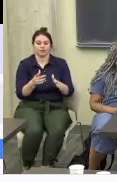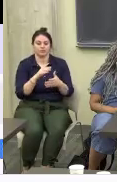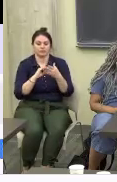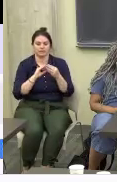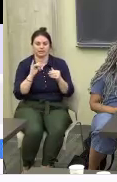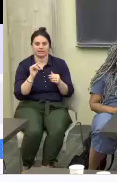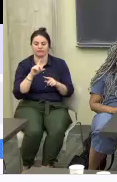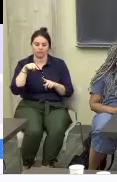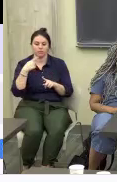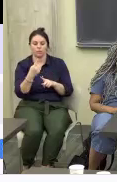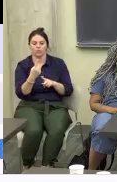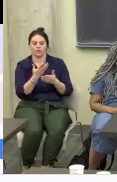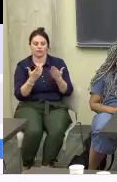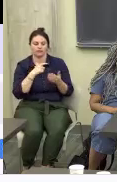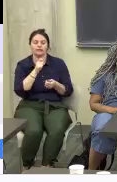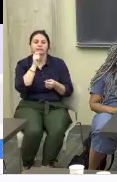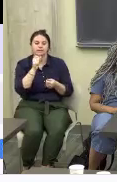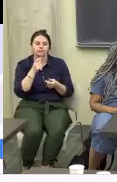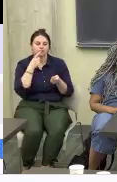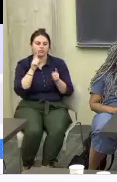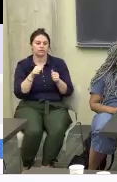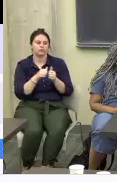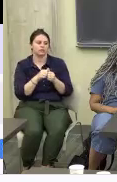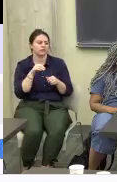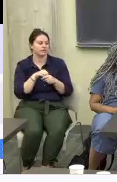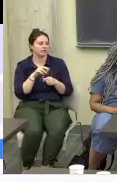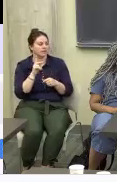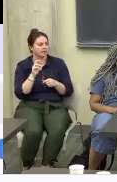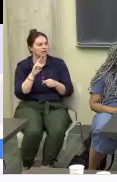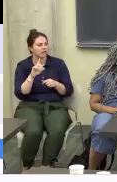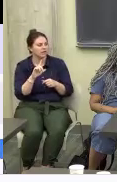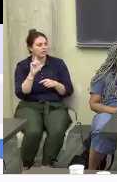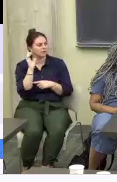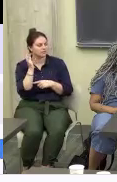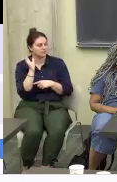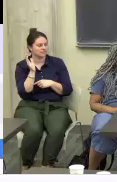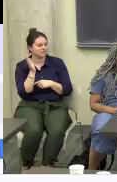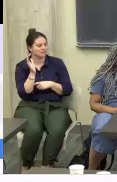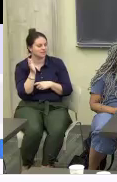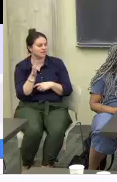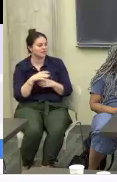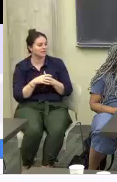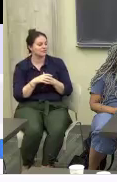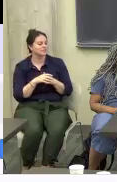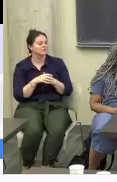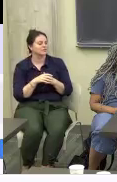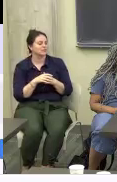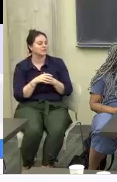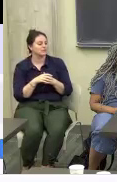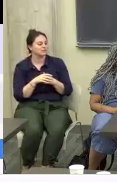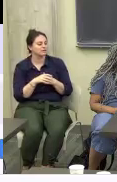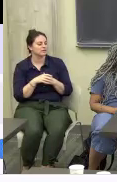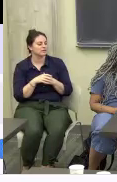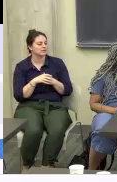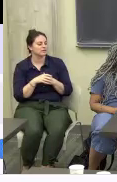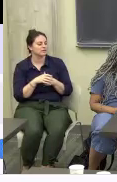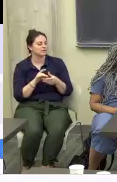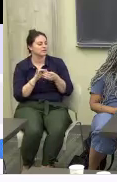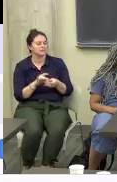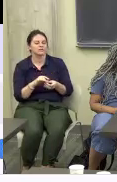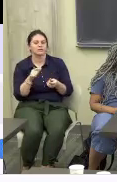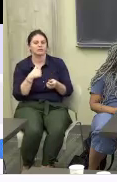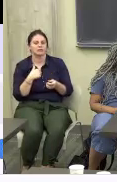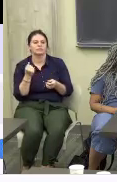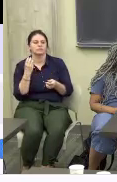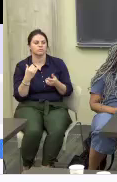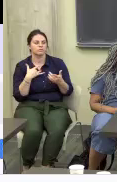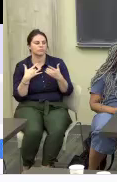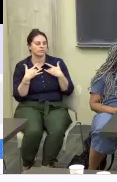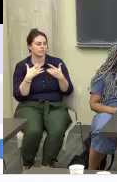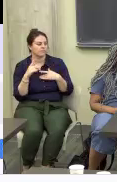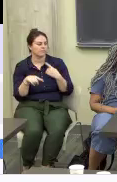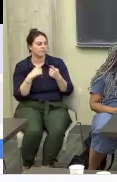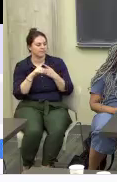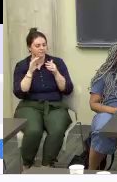I didn't agree with. In Carl's presentation. Was that was I am so worried about the focus on